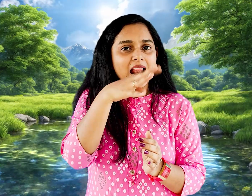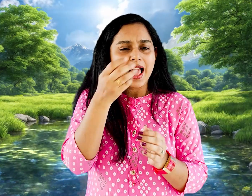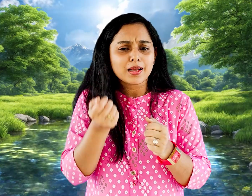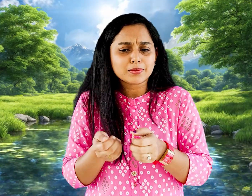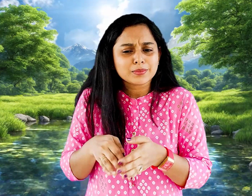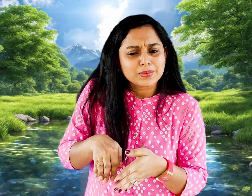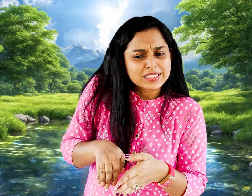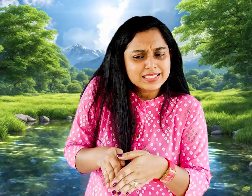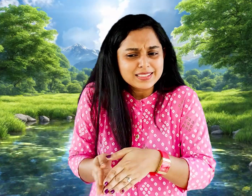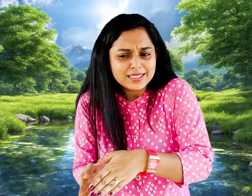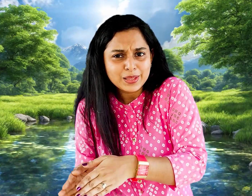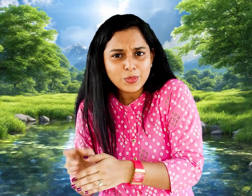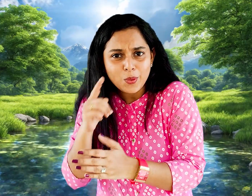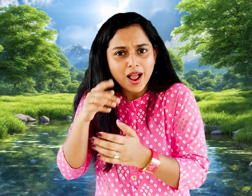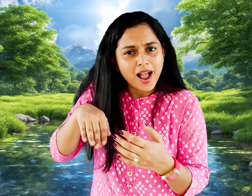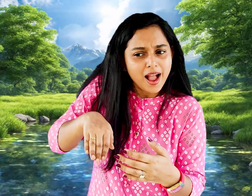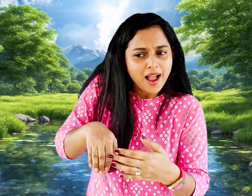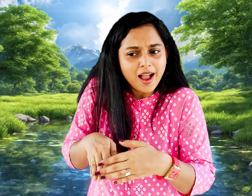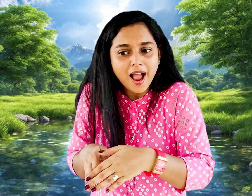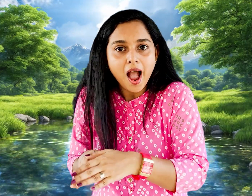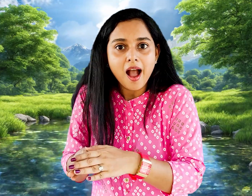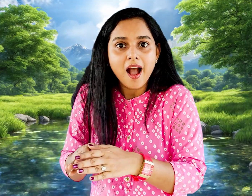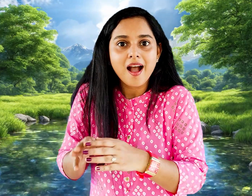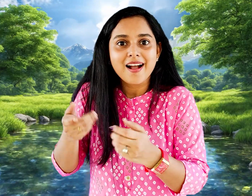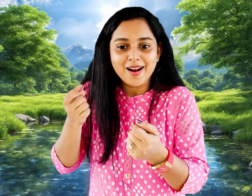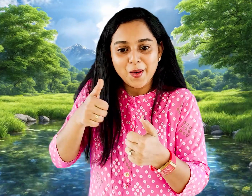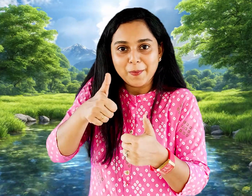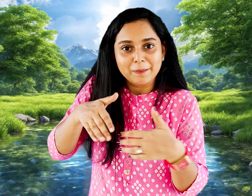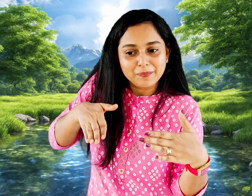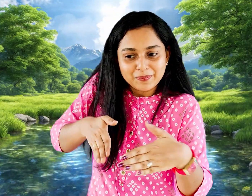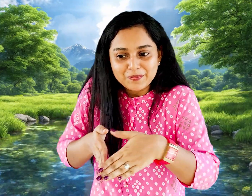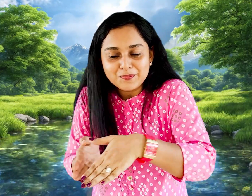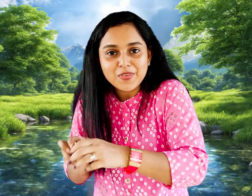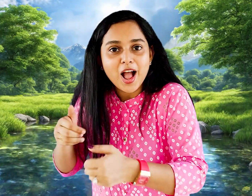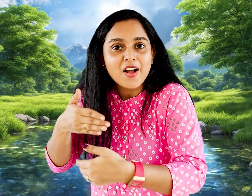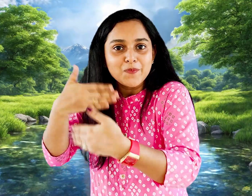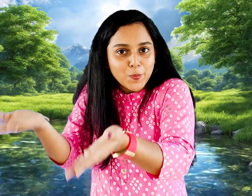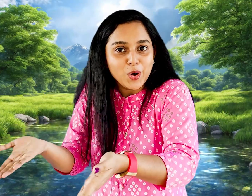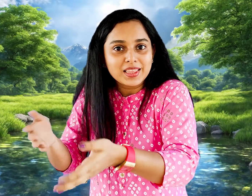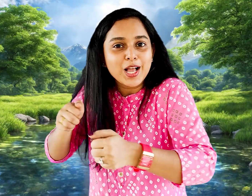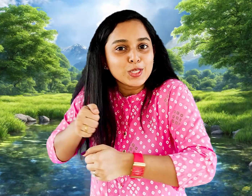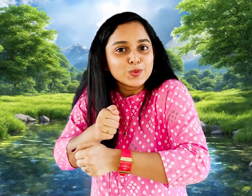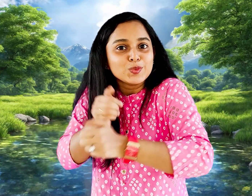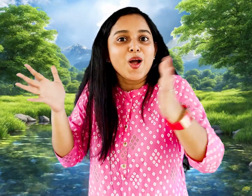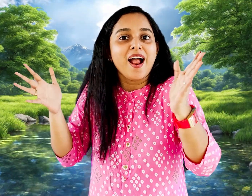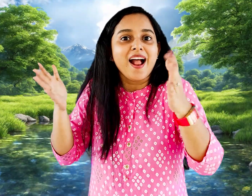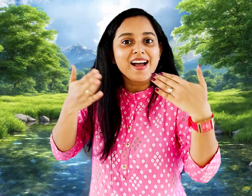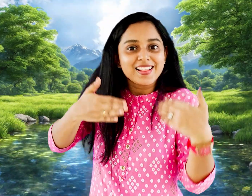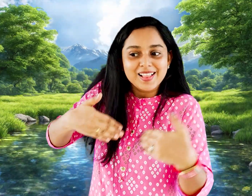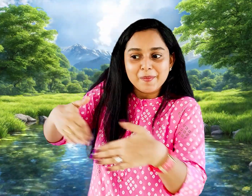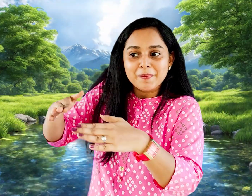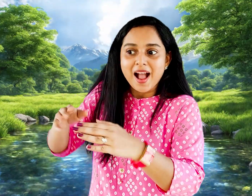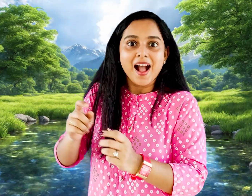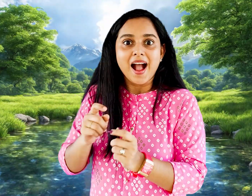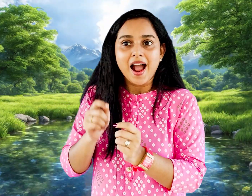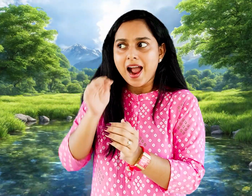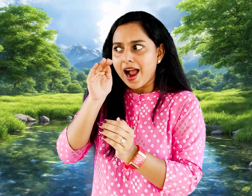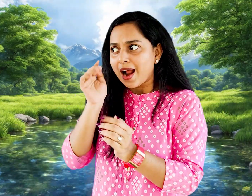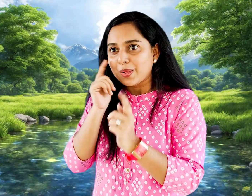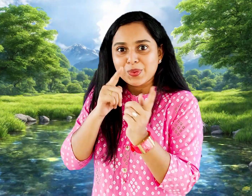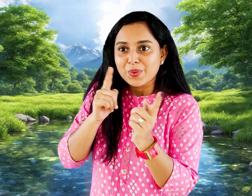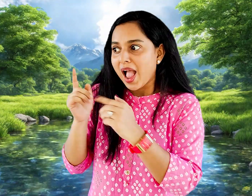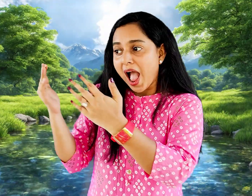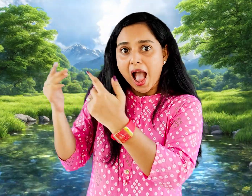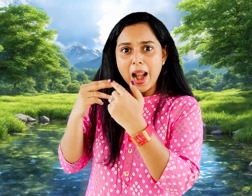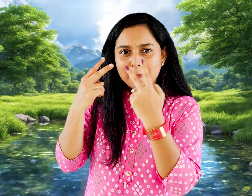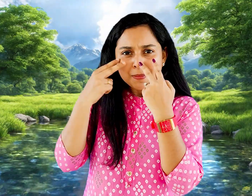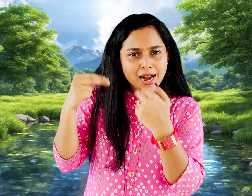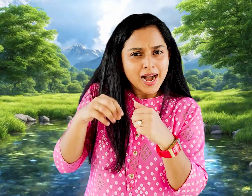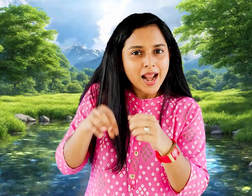And so, as the small bird disappeared into the vast expanse of the forest, her story became a whispered legend among the captive birds, a tale of resilience, freedom, and the enduring spirit of the wild.